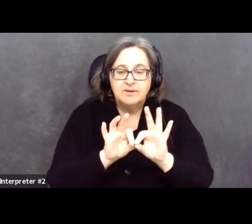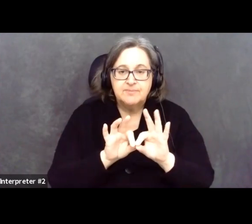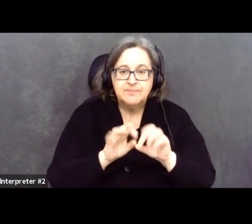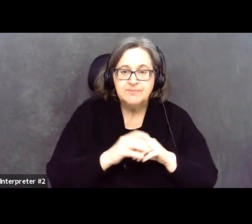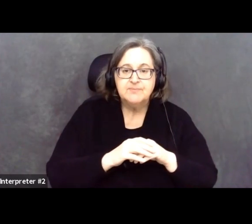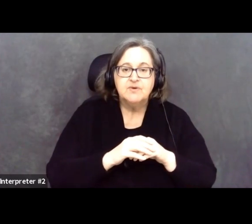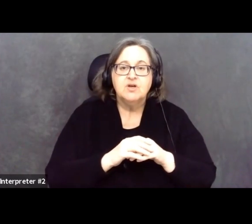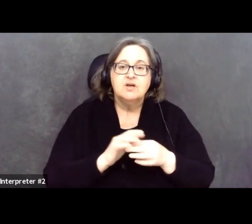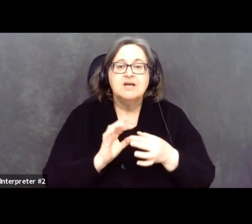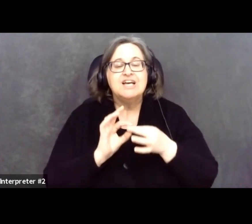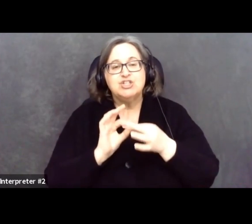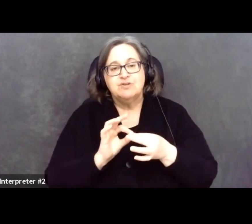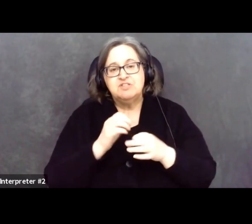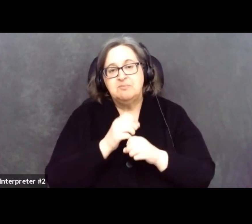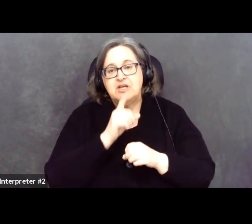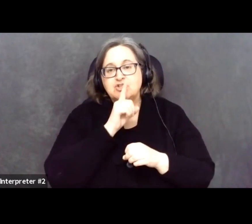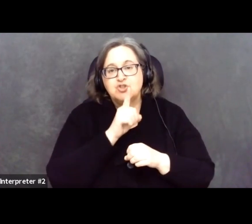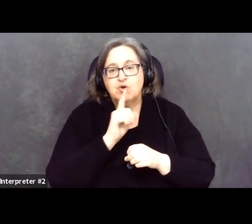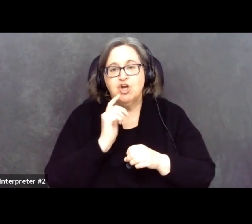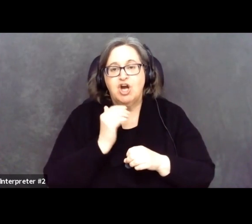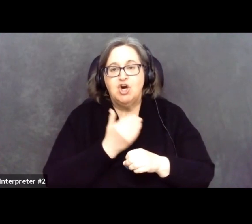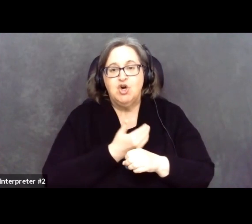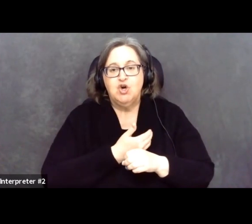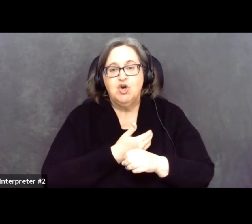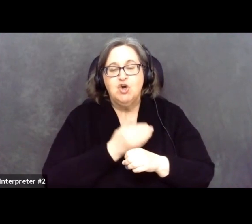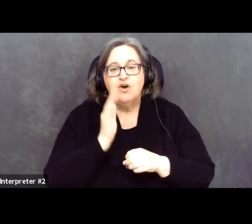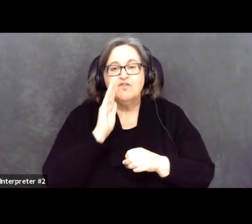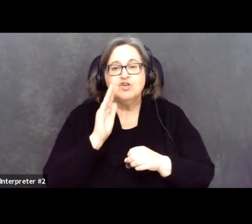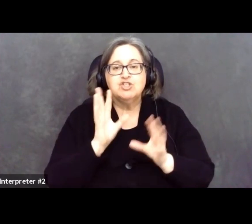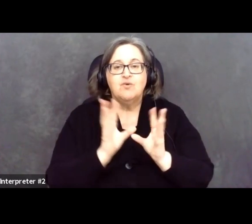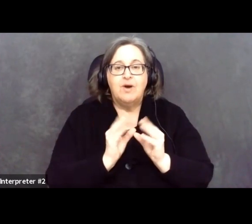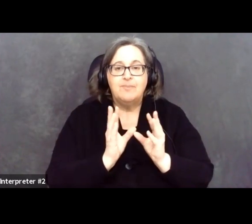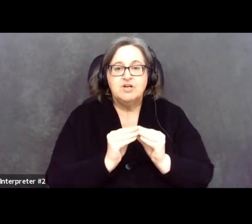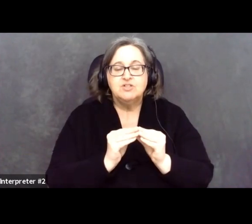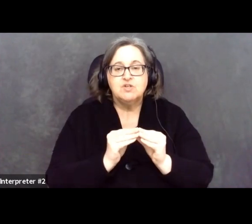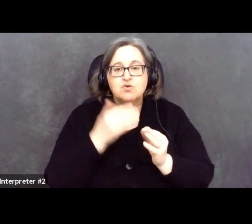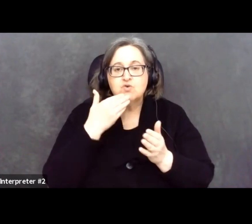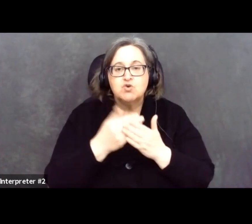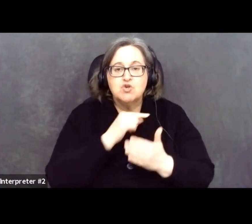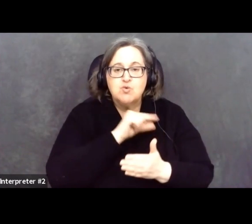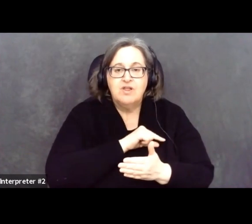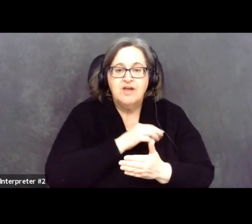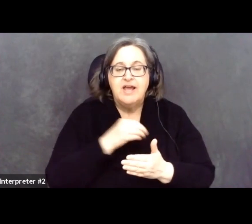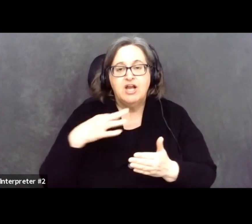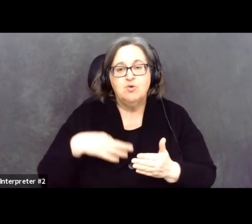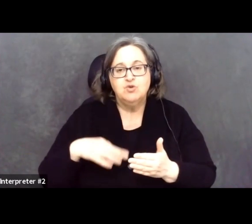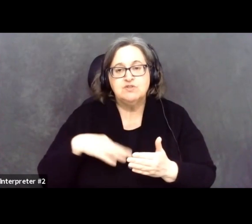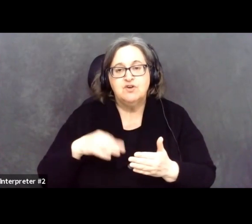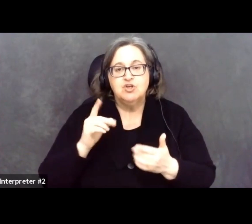in terms of making sure our future webinars are high quality and useful to the community.